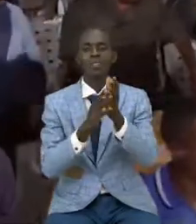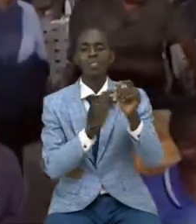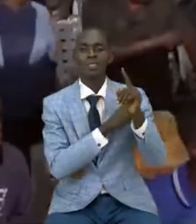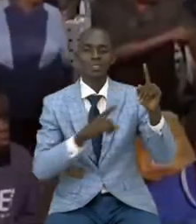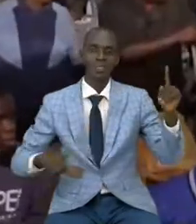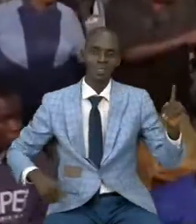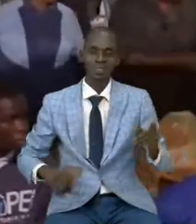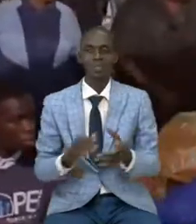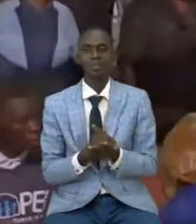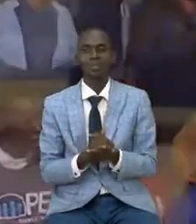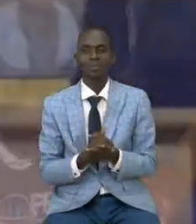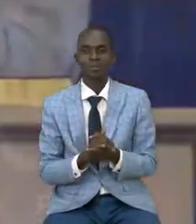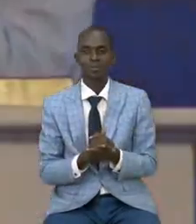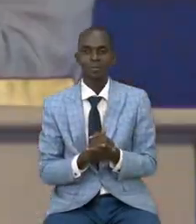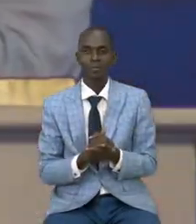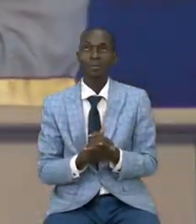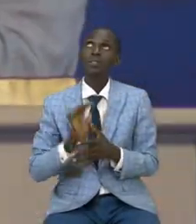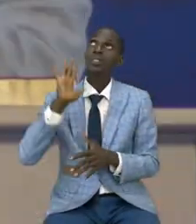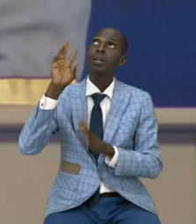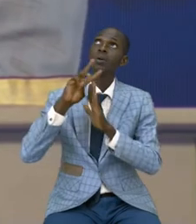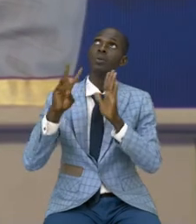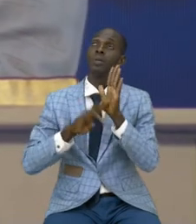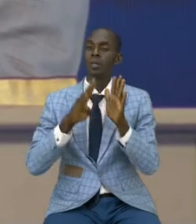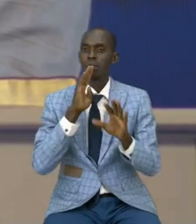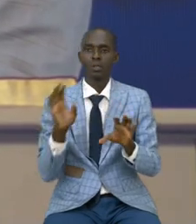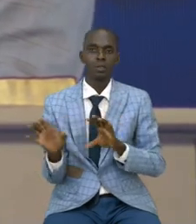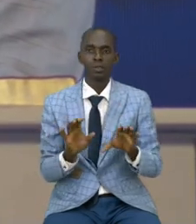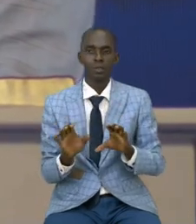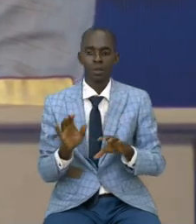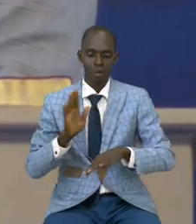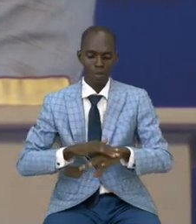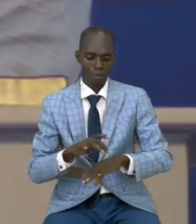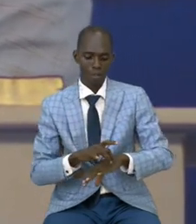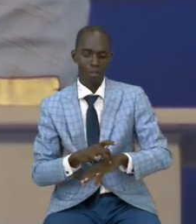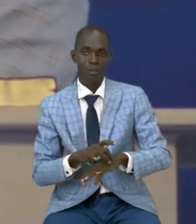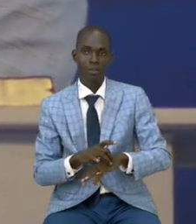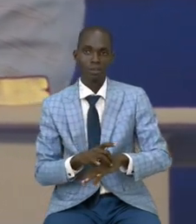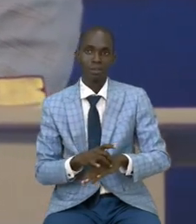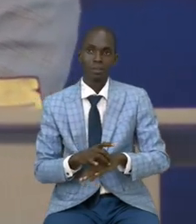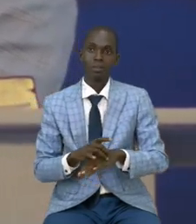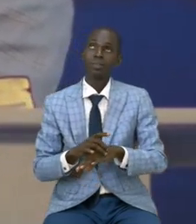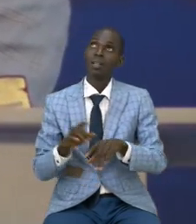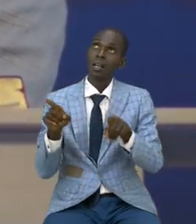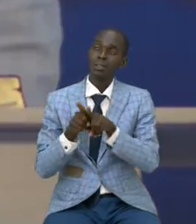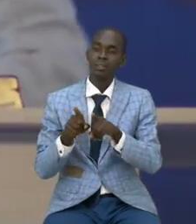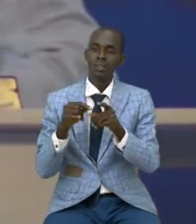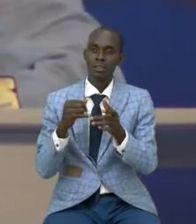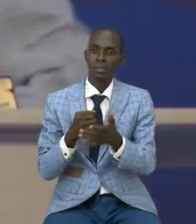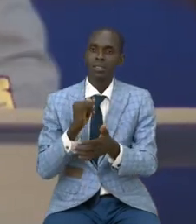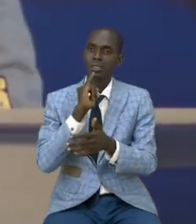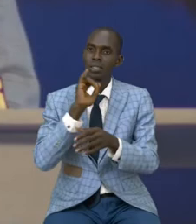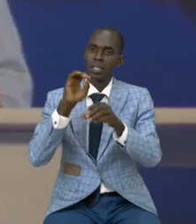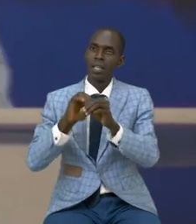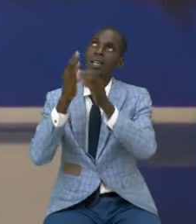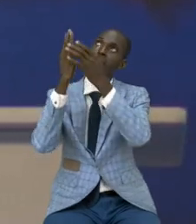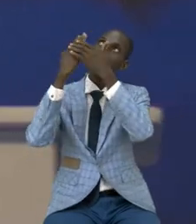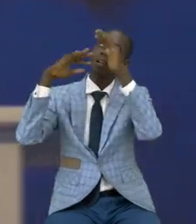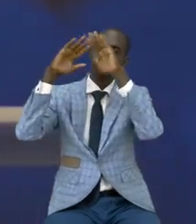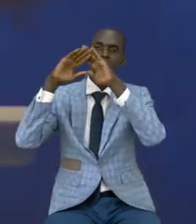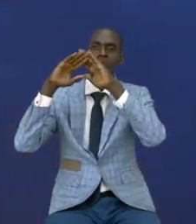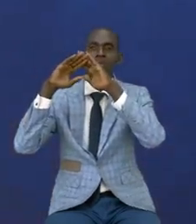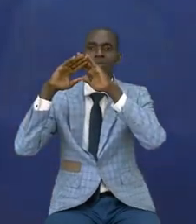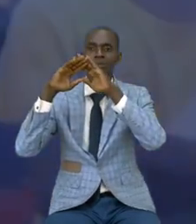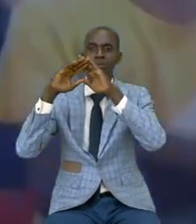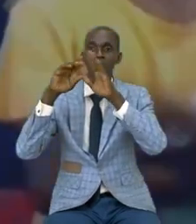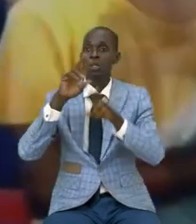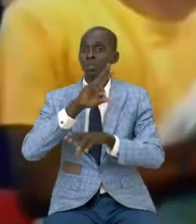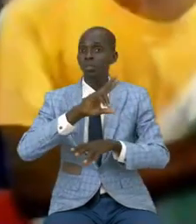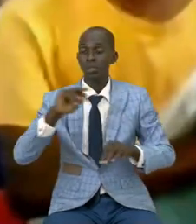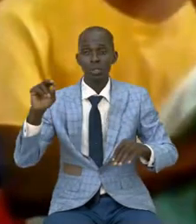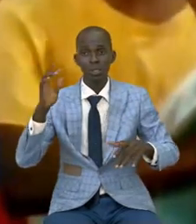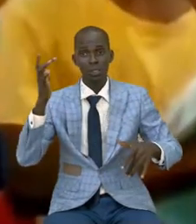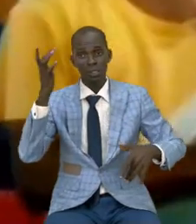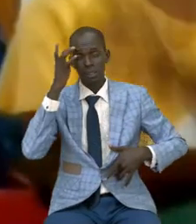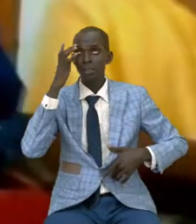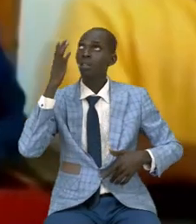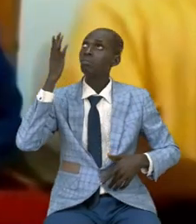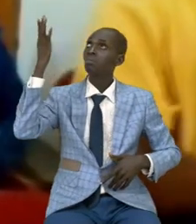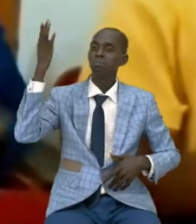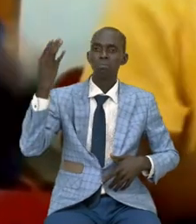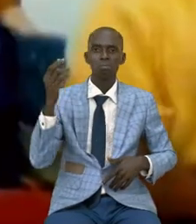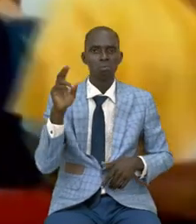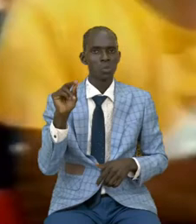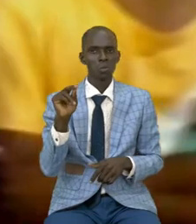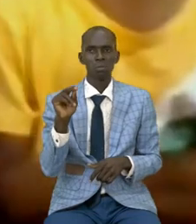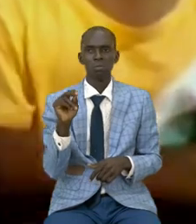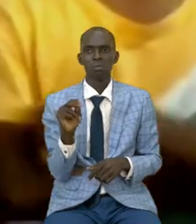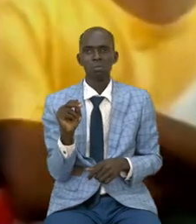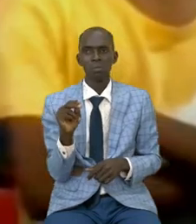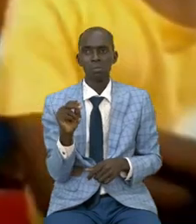that will be done on earth as it is in heaven no sickness over there no sickness on your body